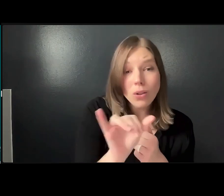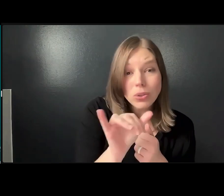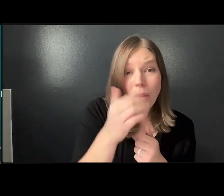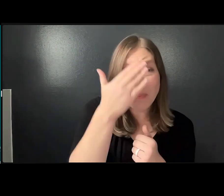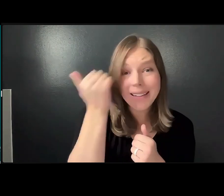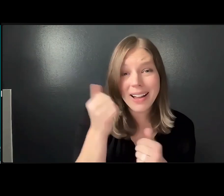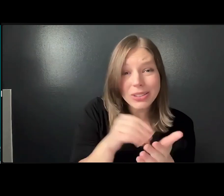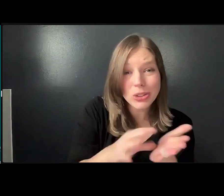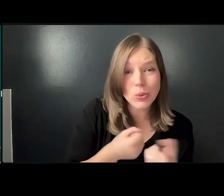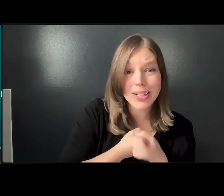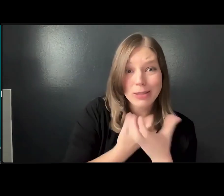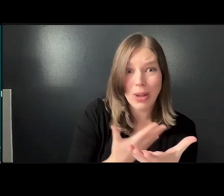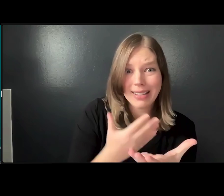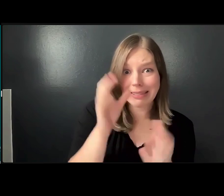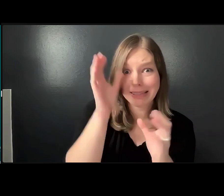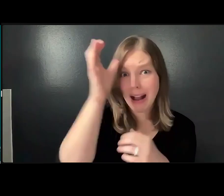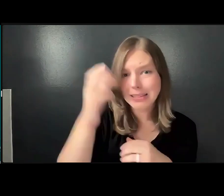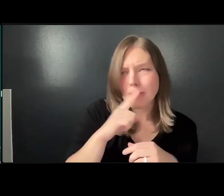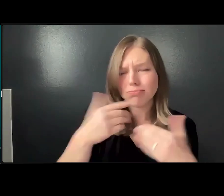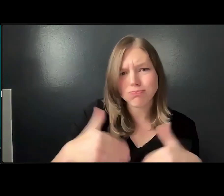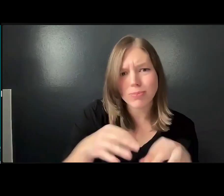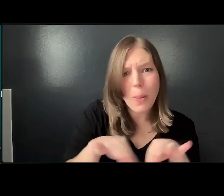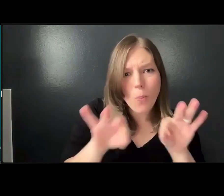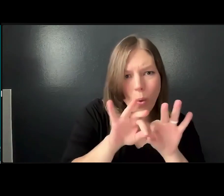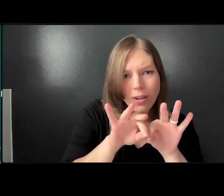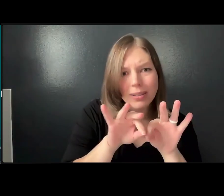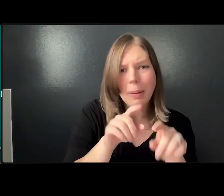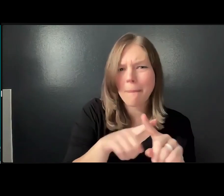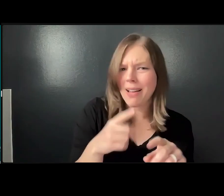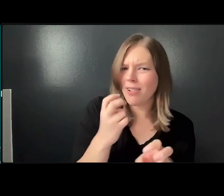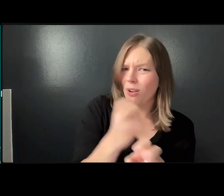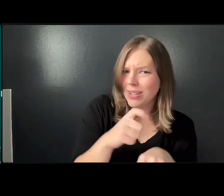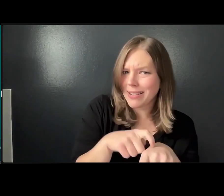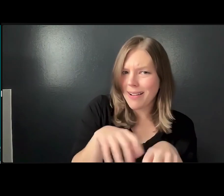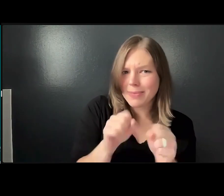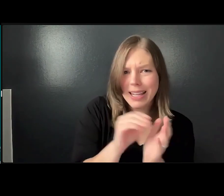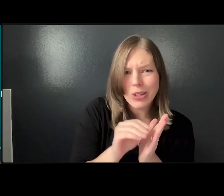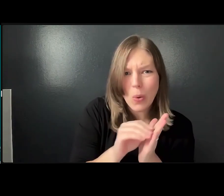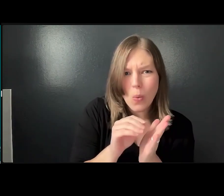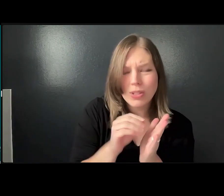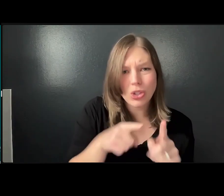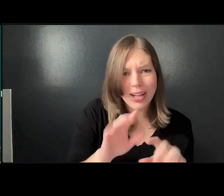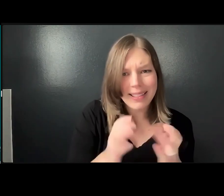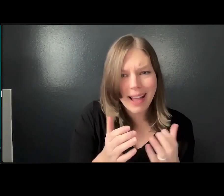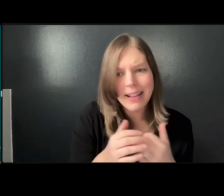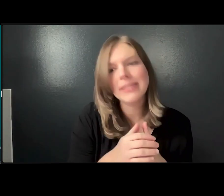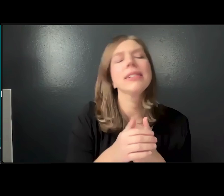Also, since concepts are important to the student but they have a hard time taking notes,